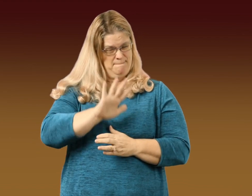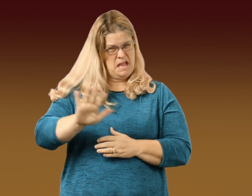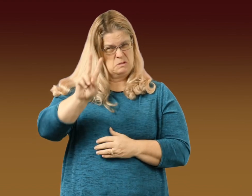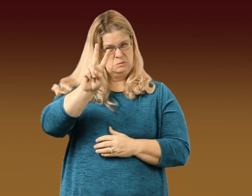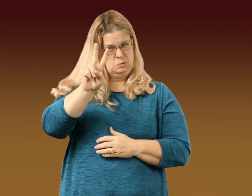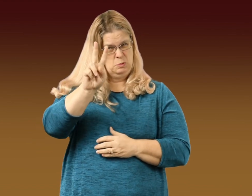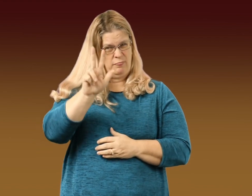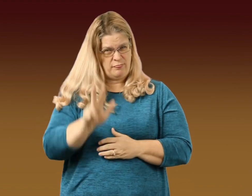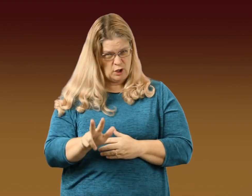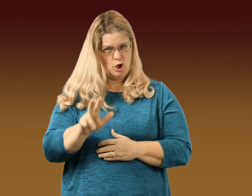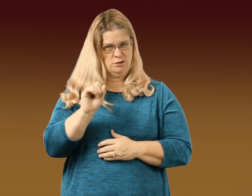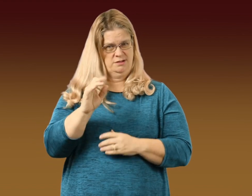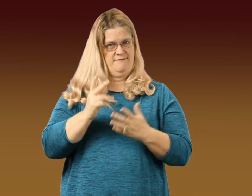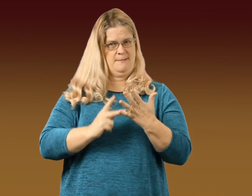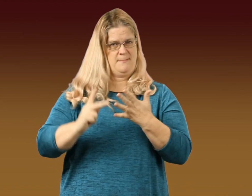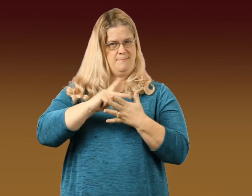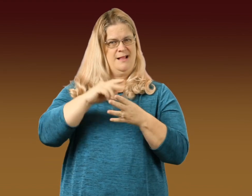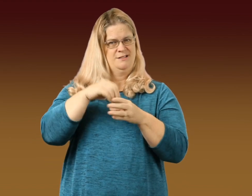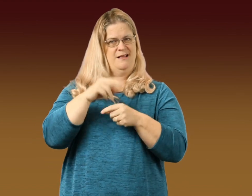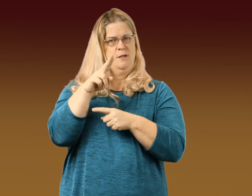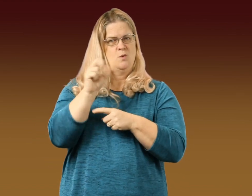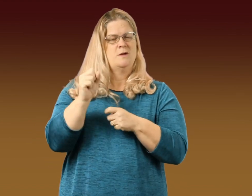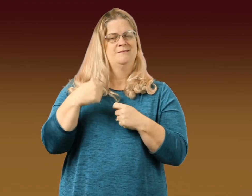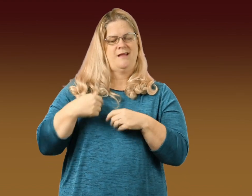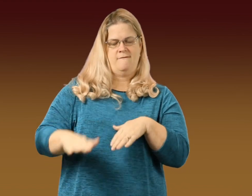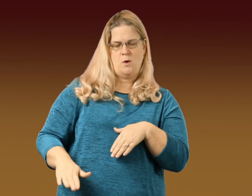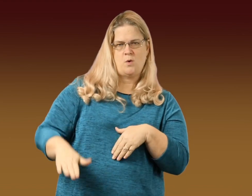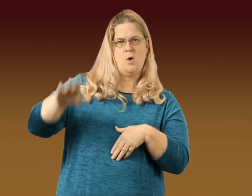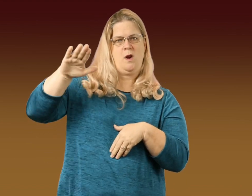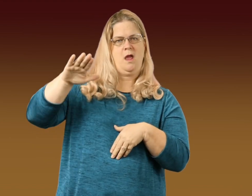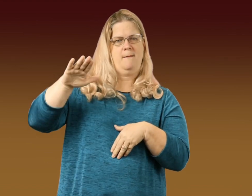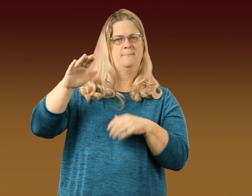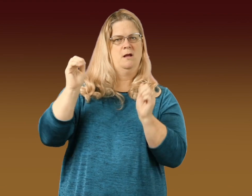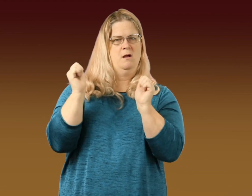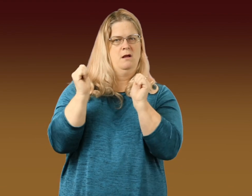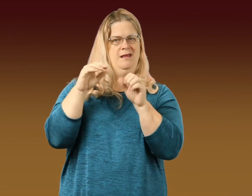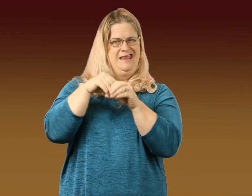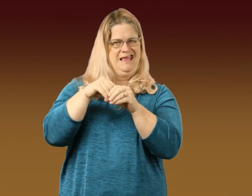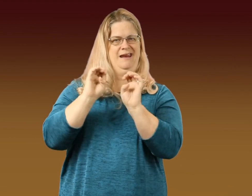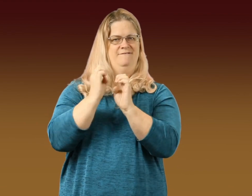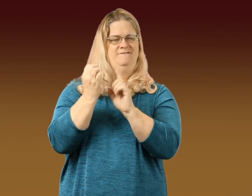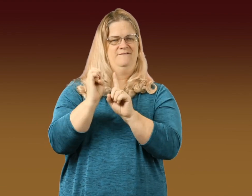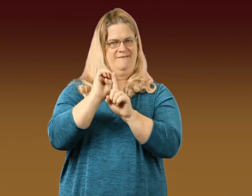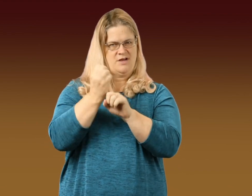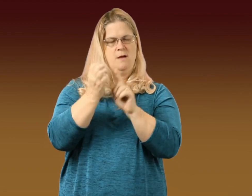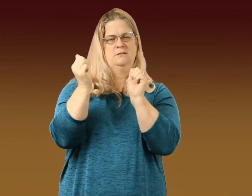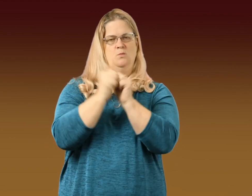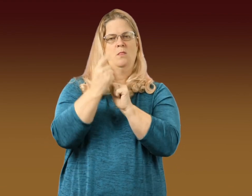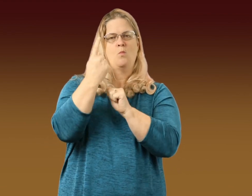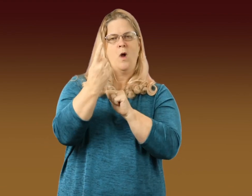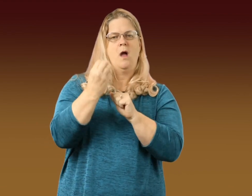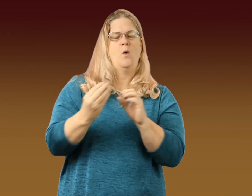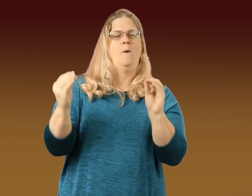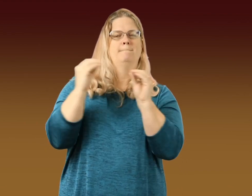about 2/3 of the population in the U.S. have grown up in an environment with one